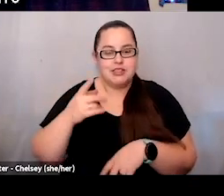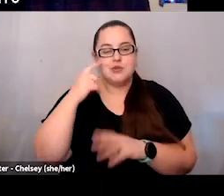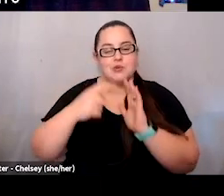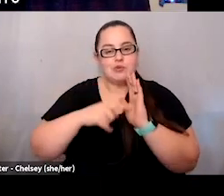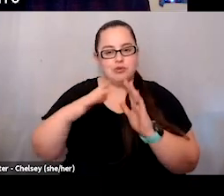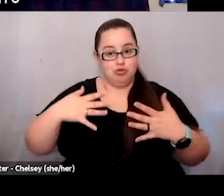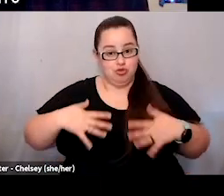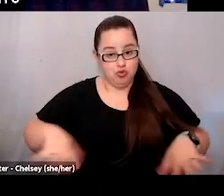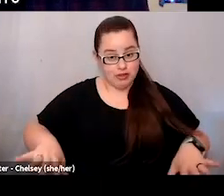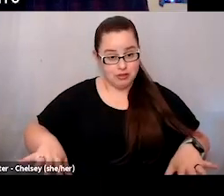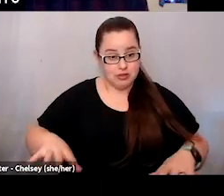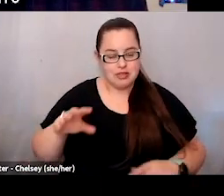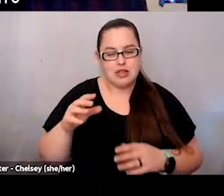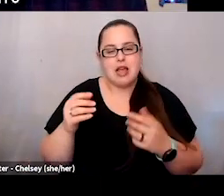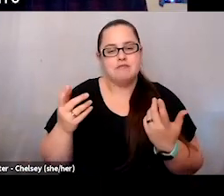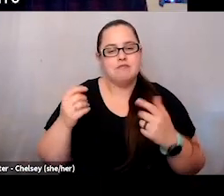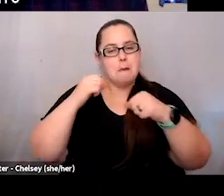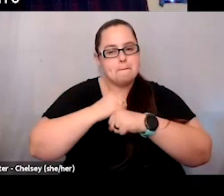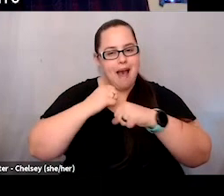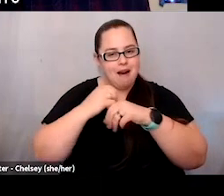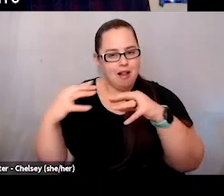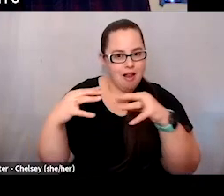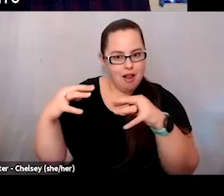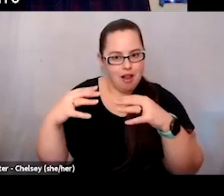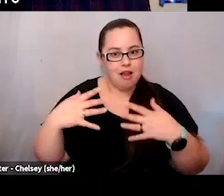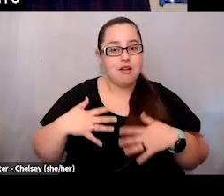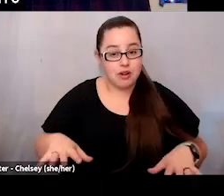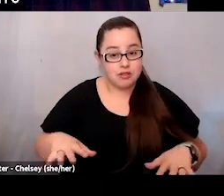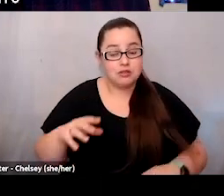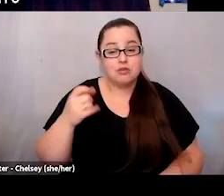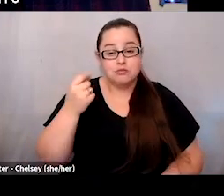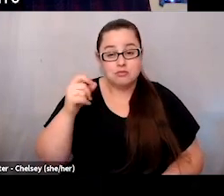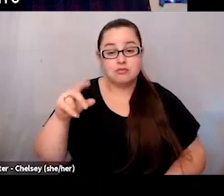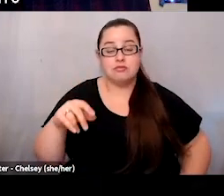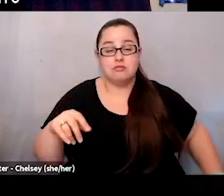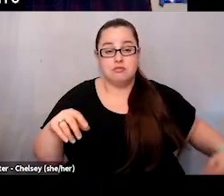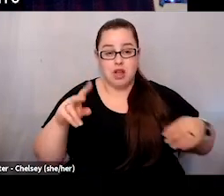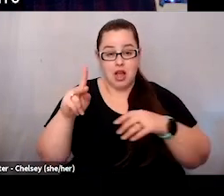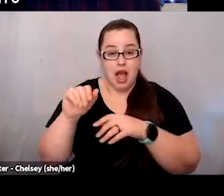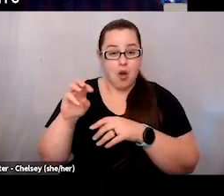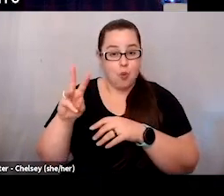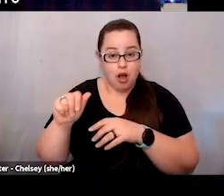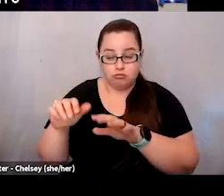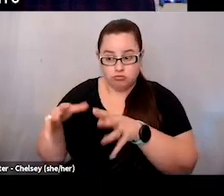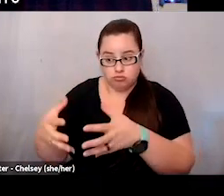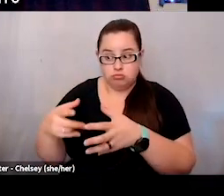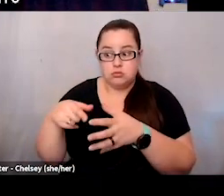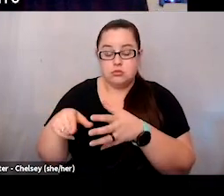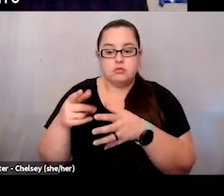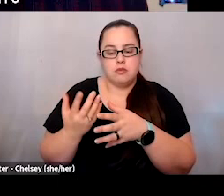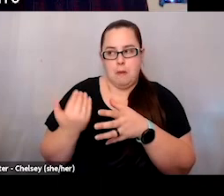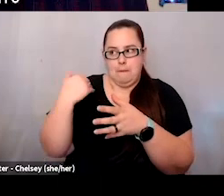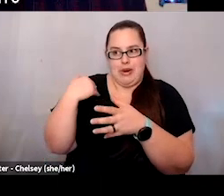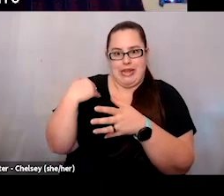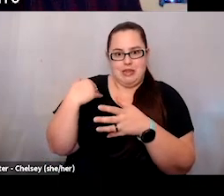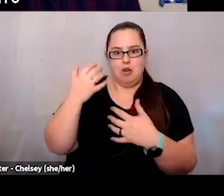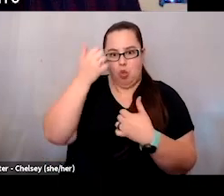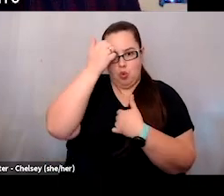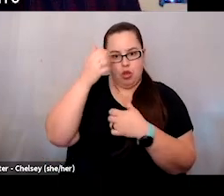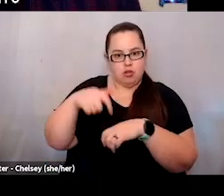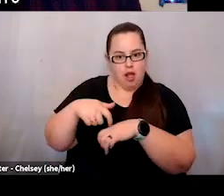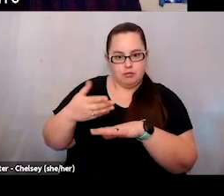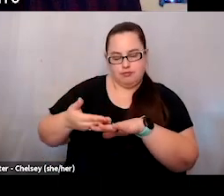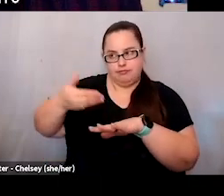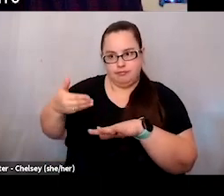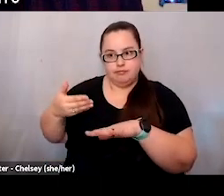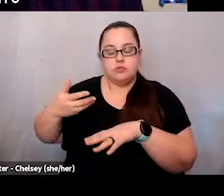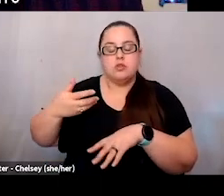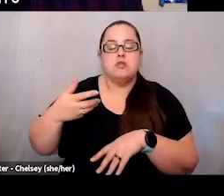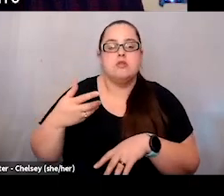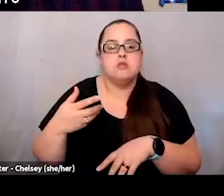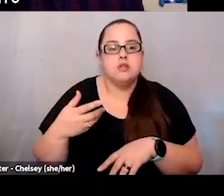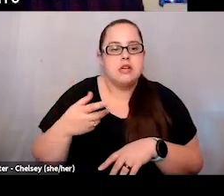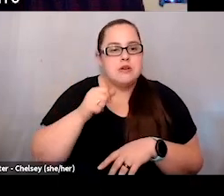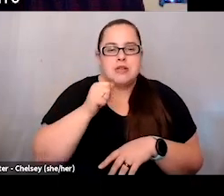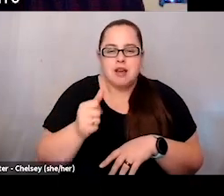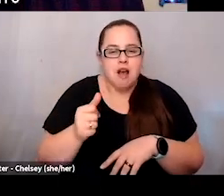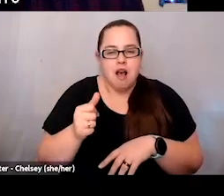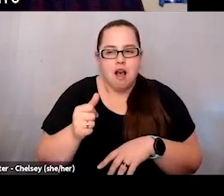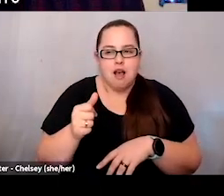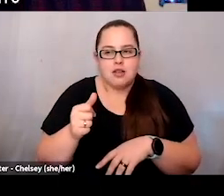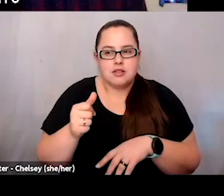a battle dress. So the Kiowa back in pre colonial times, it wasn't seen as a positive